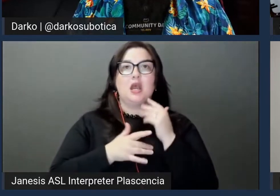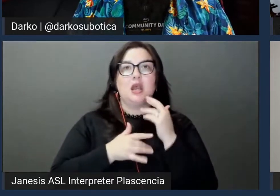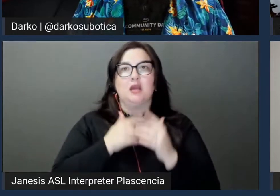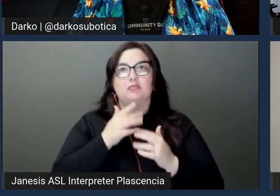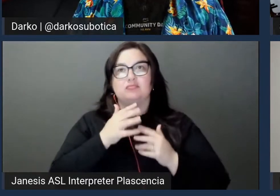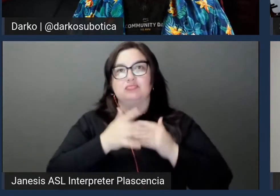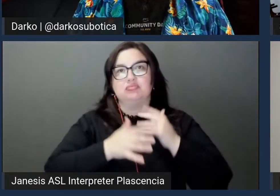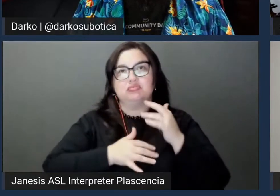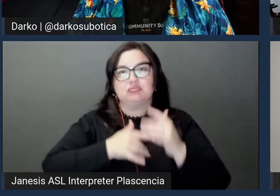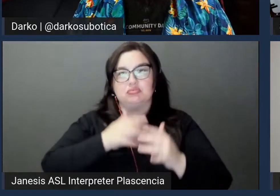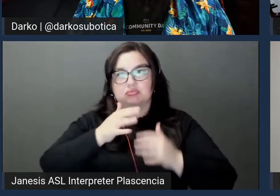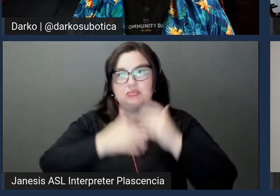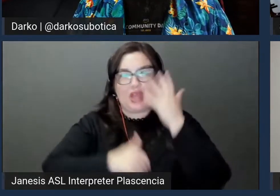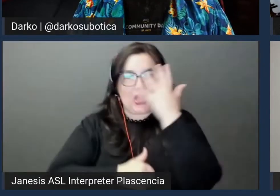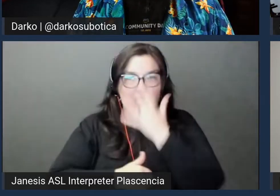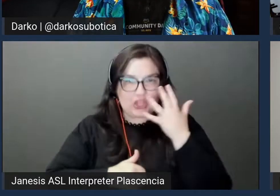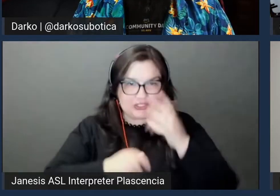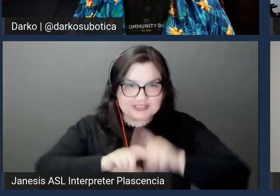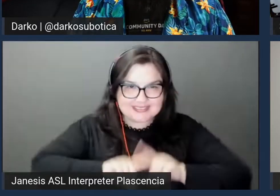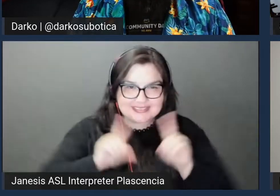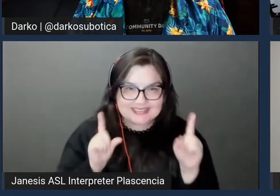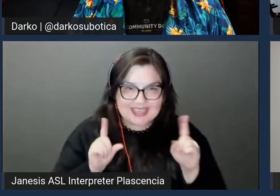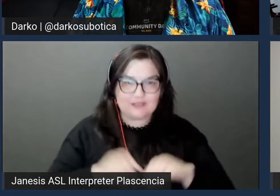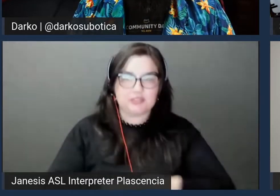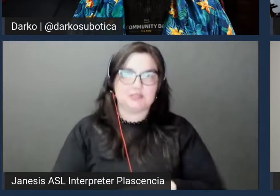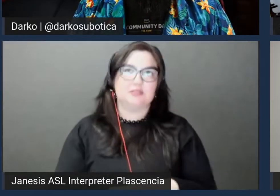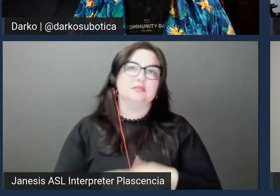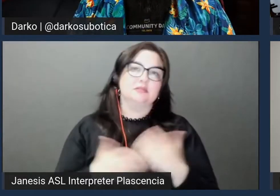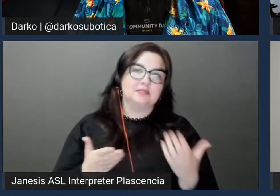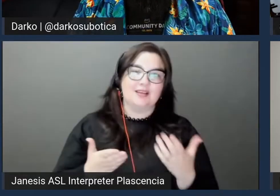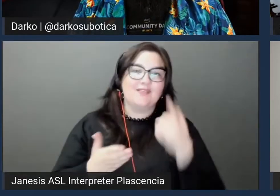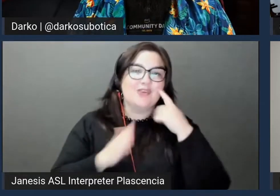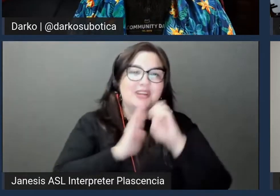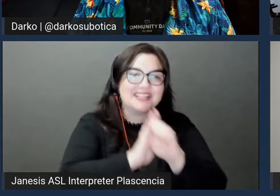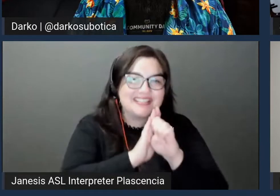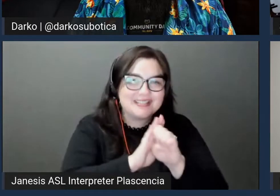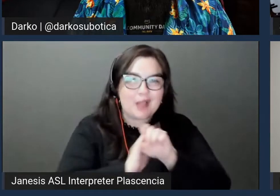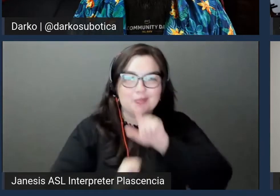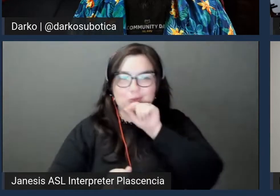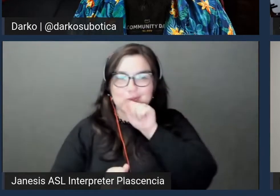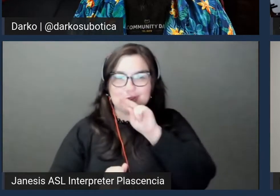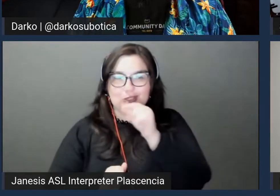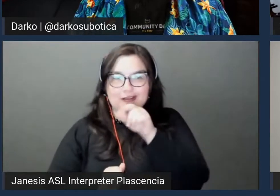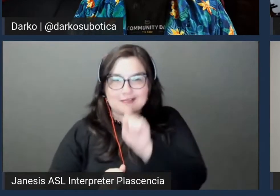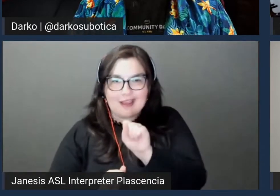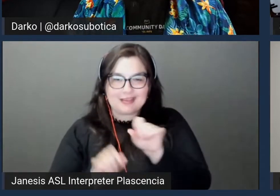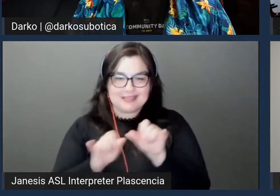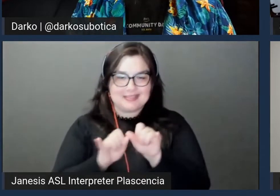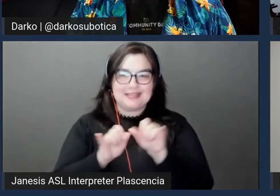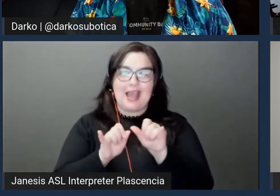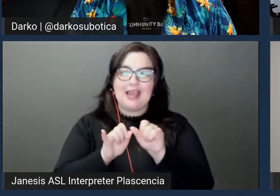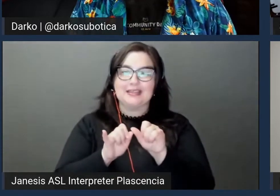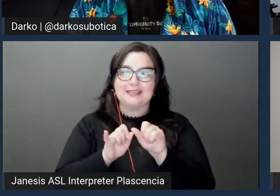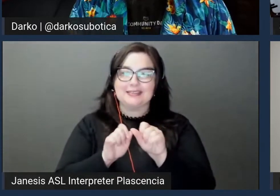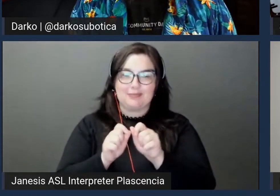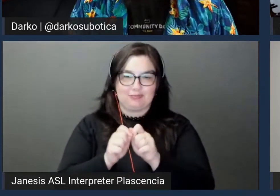Maybe the difference is your chicken nuggets sizes have gotten bigger. I don't know-- Yeah, exactly.